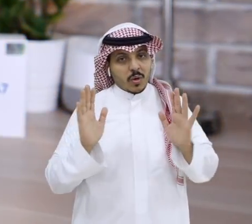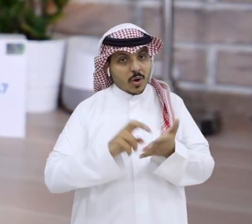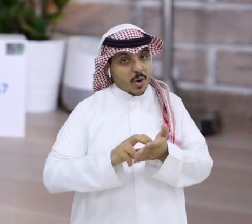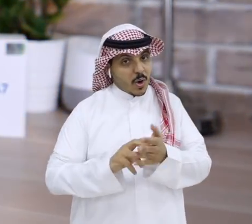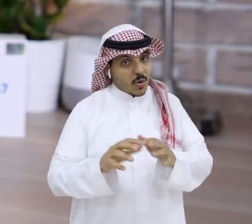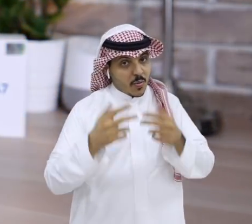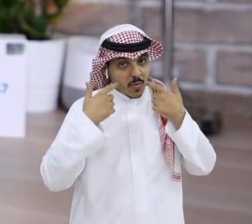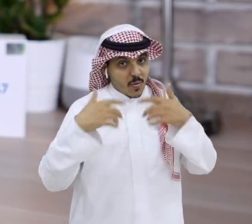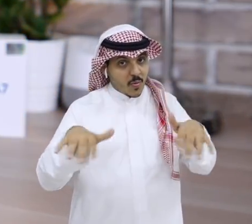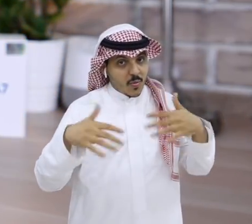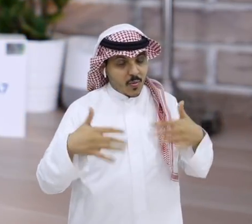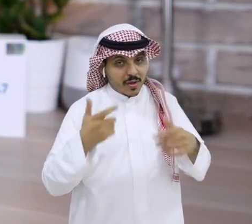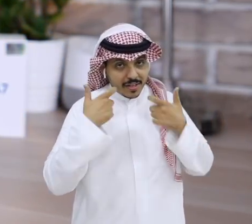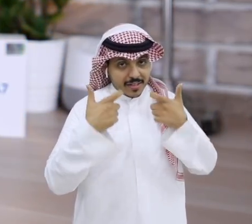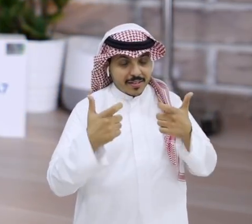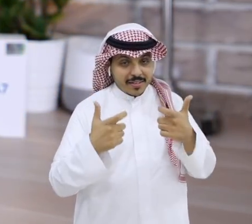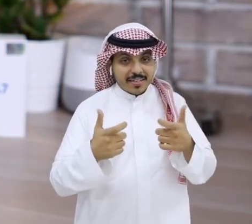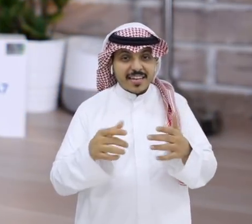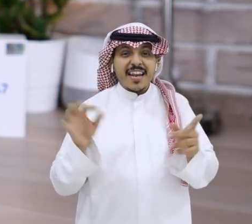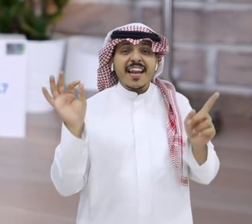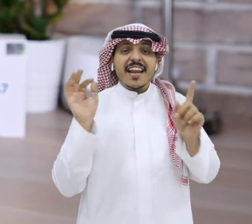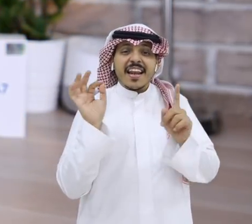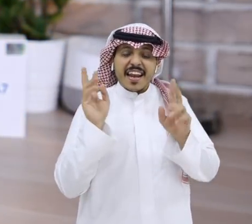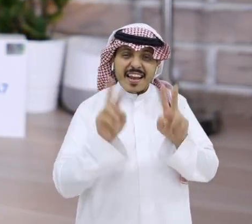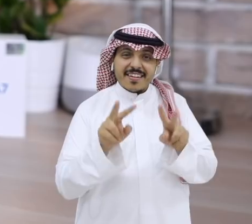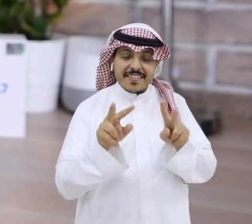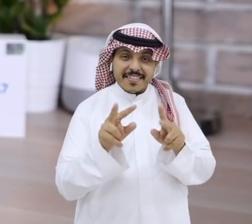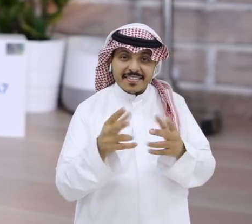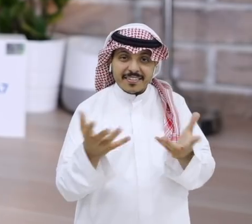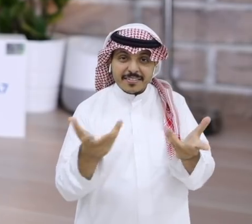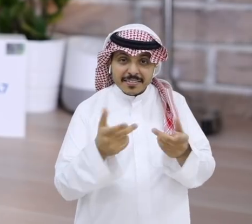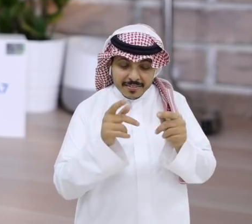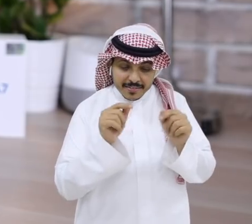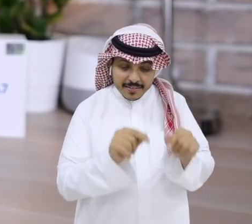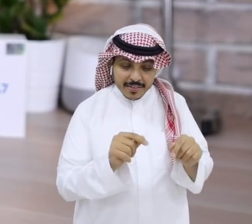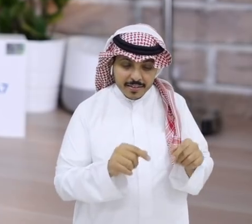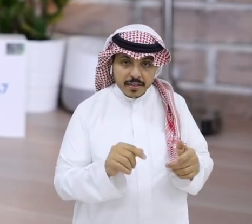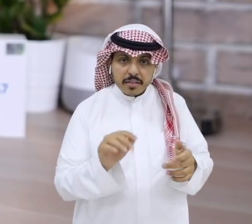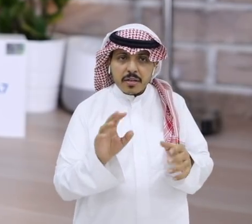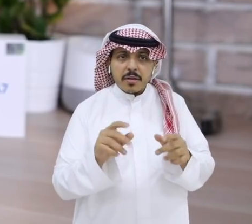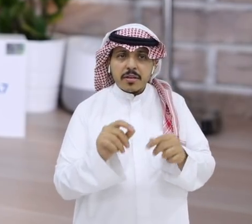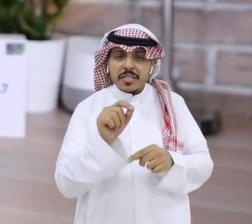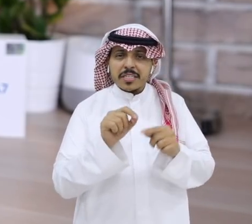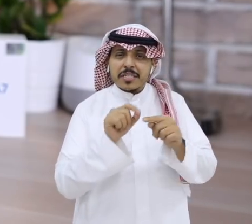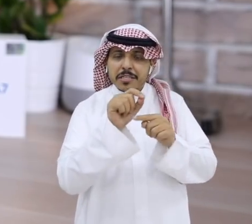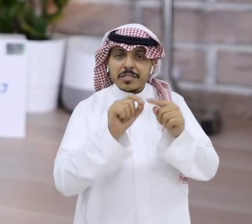Previous quarter changes, Huawei's change was 50%!